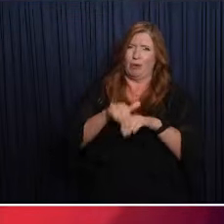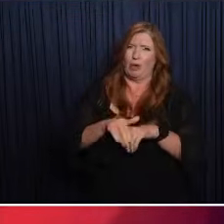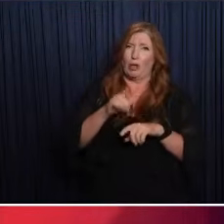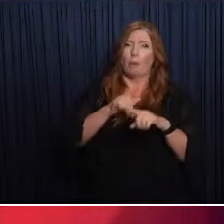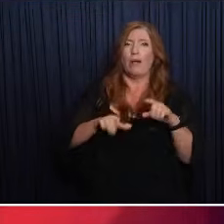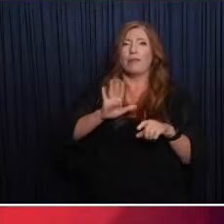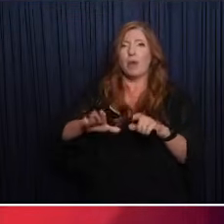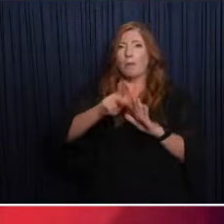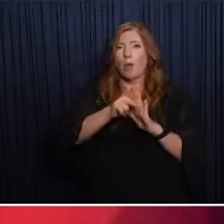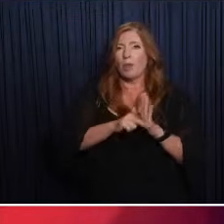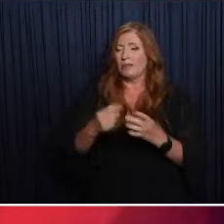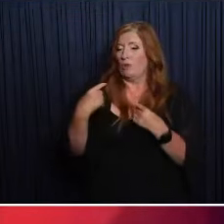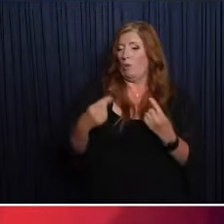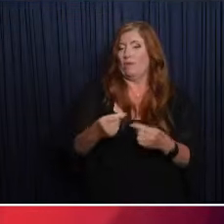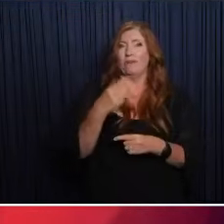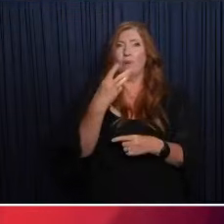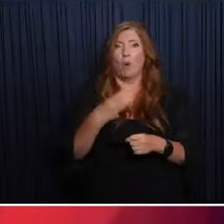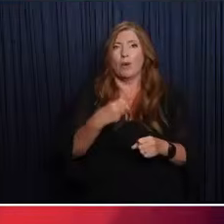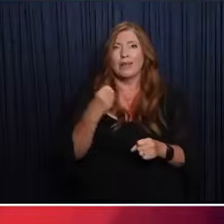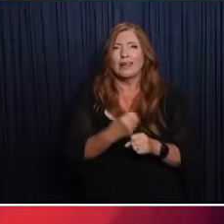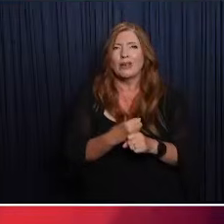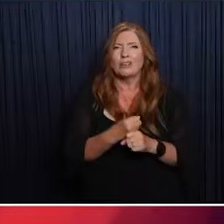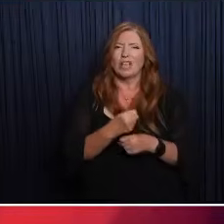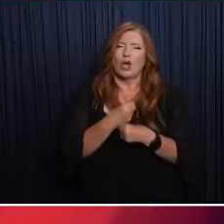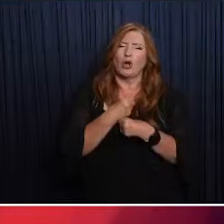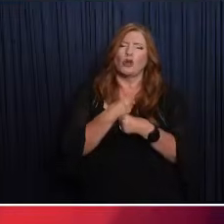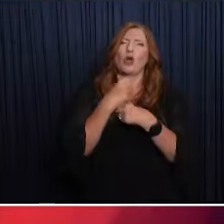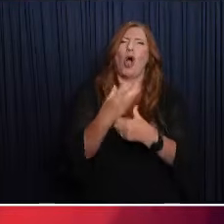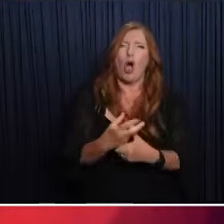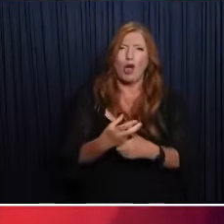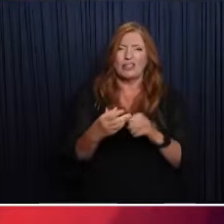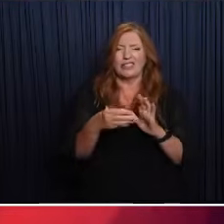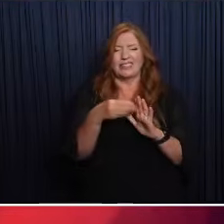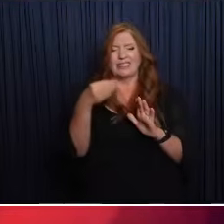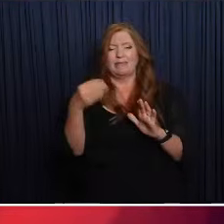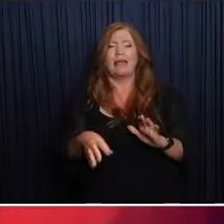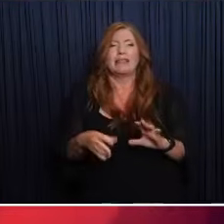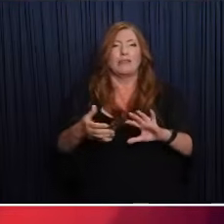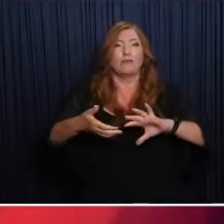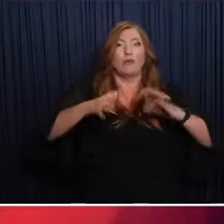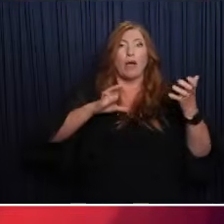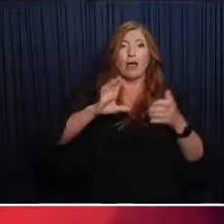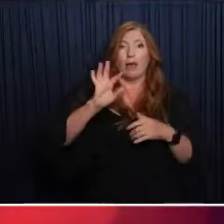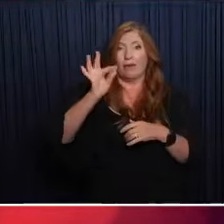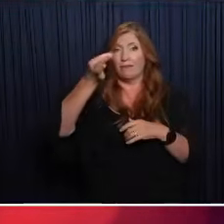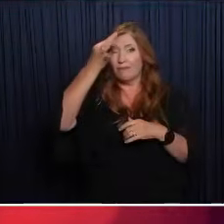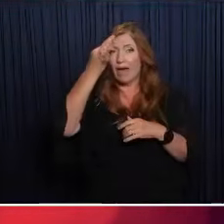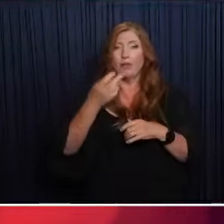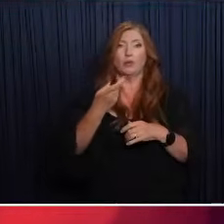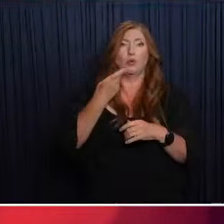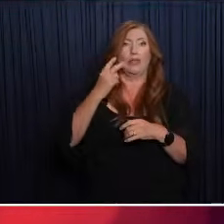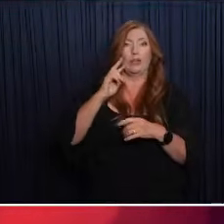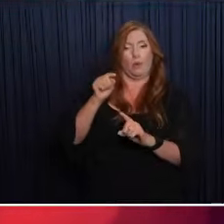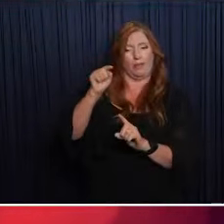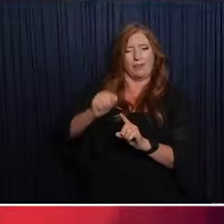WHENEVER WE TALK ABOUT AFFORDABILITY, THE POLICIES HAVE